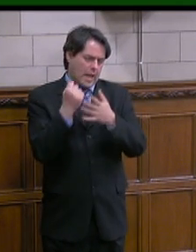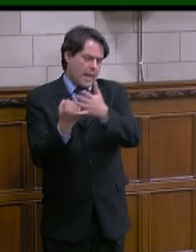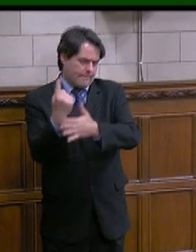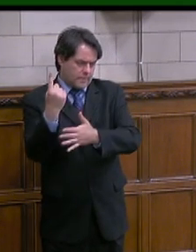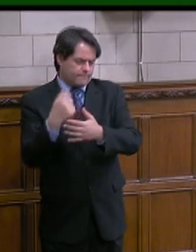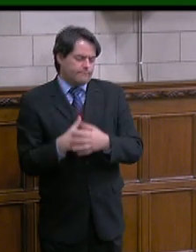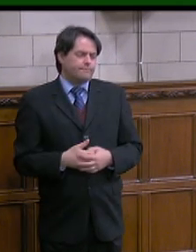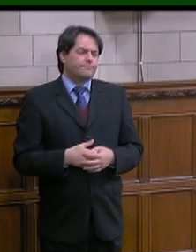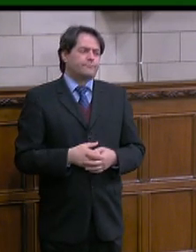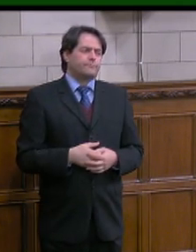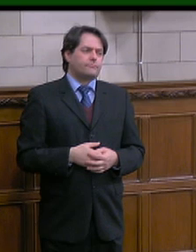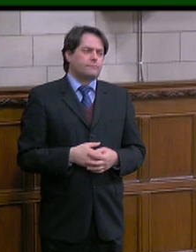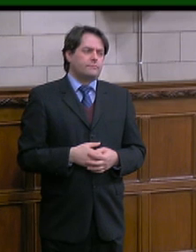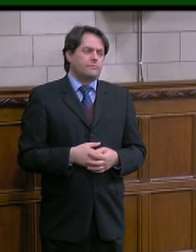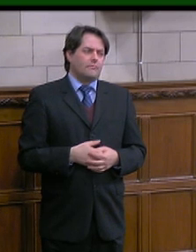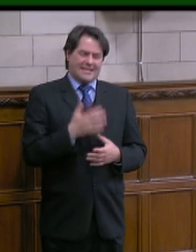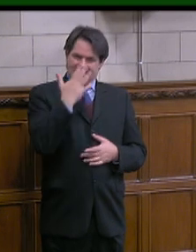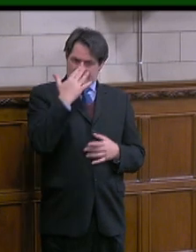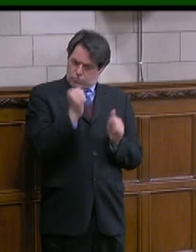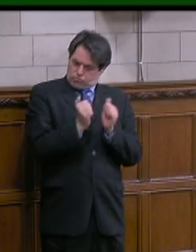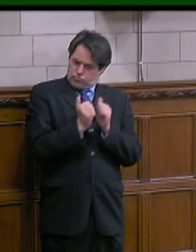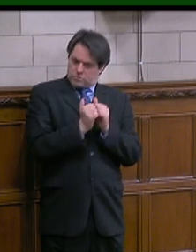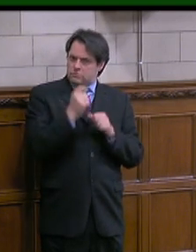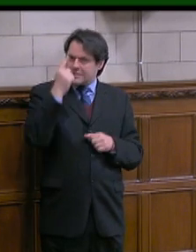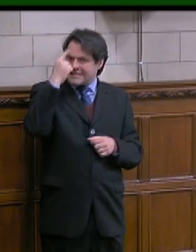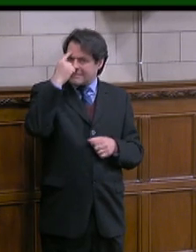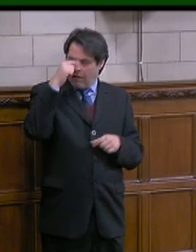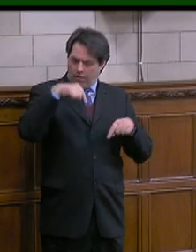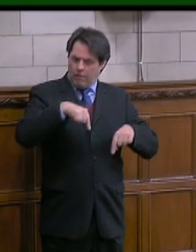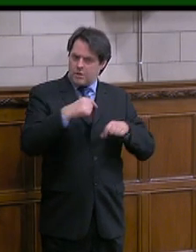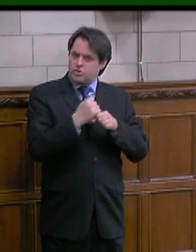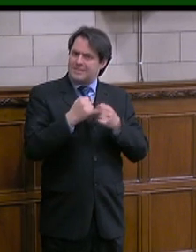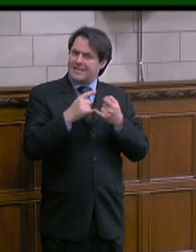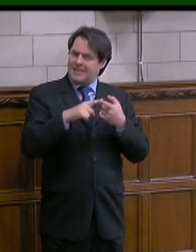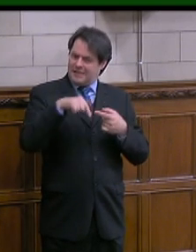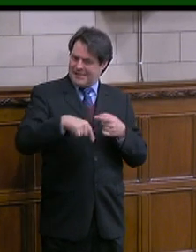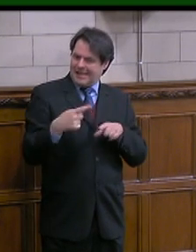It seems appropriate and sensible that the same happens for a GCSE in England, especially